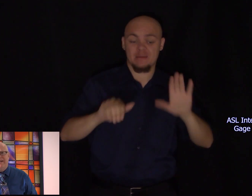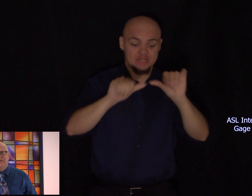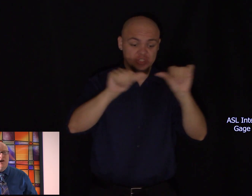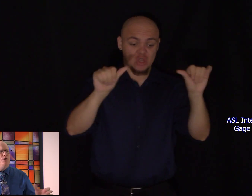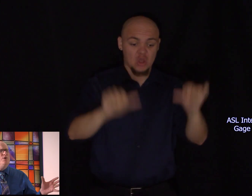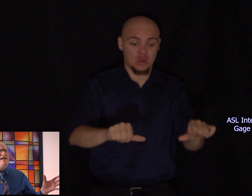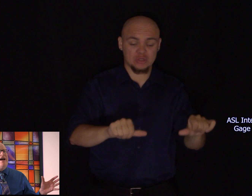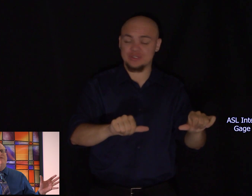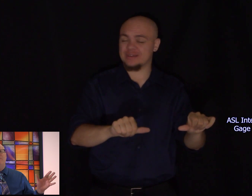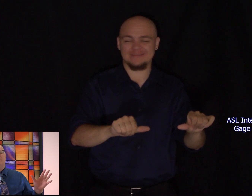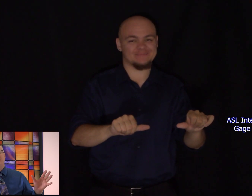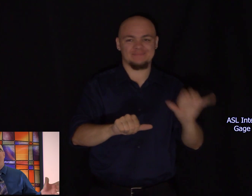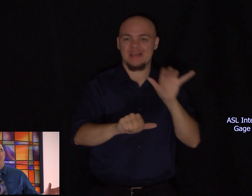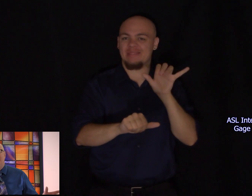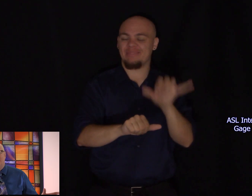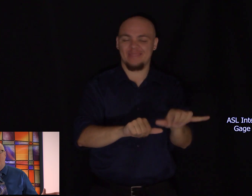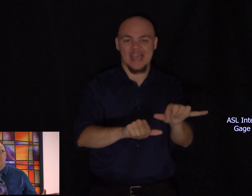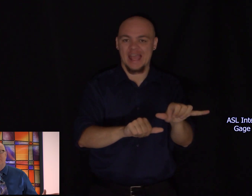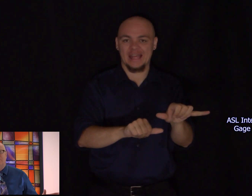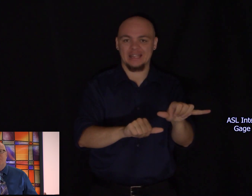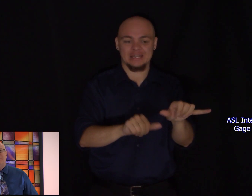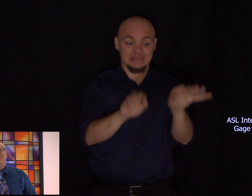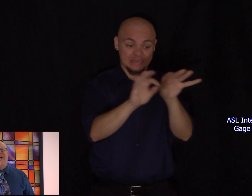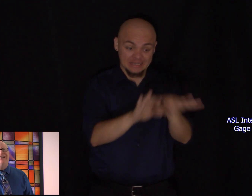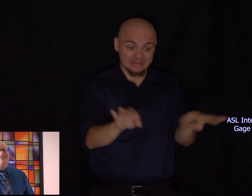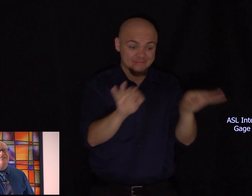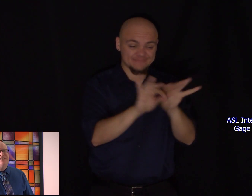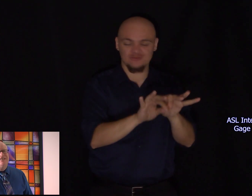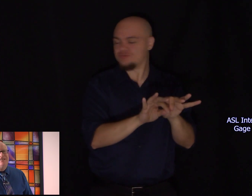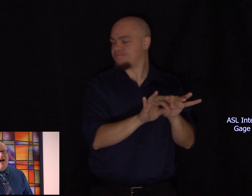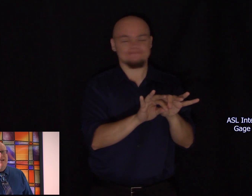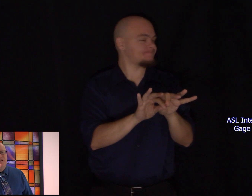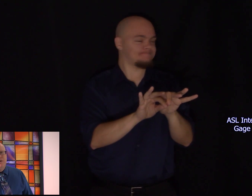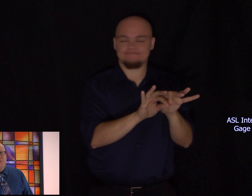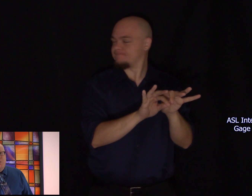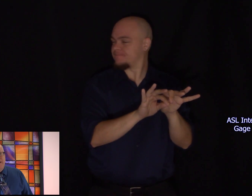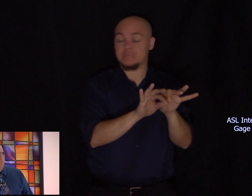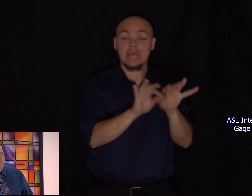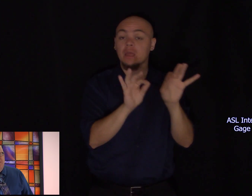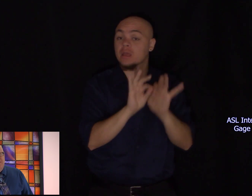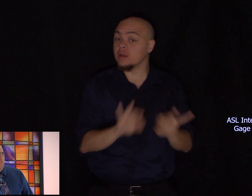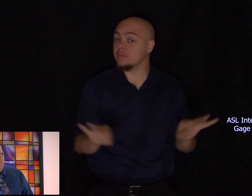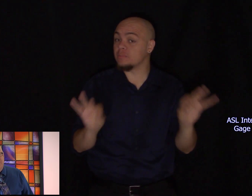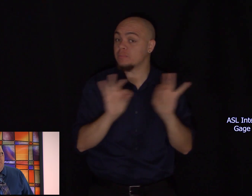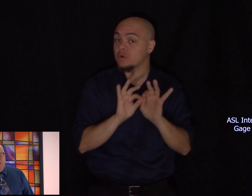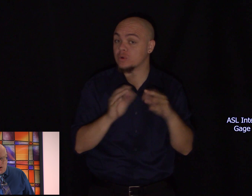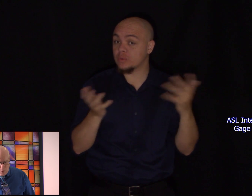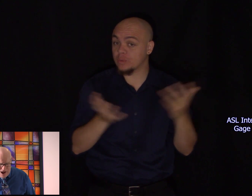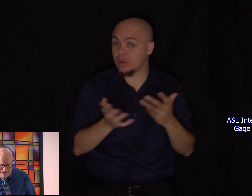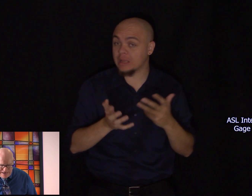you could have the most fabulous altar in the world but that's not what's important what is